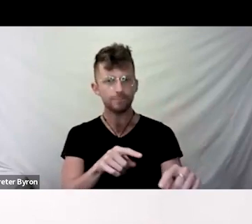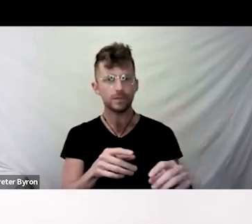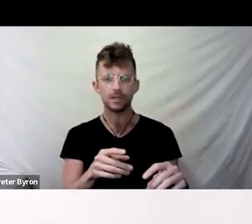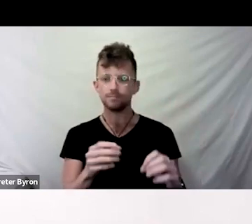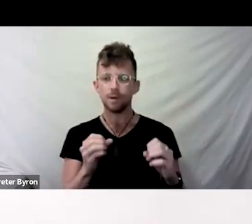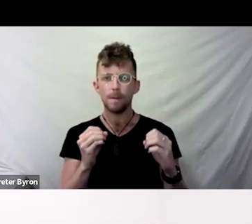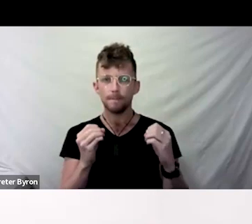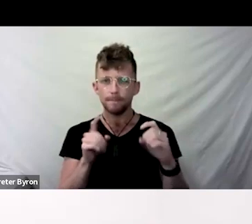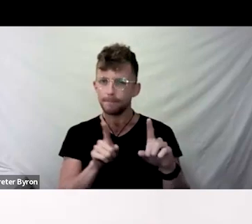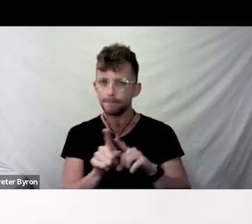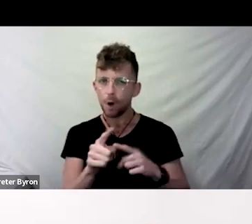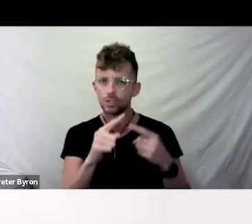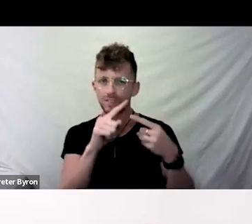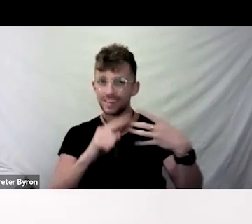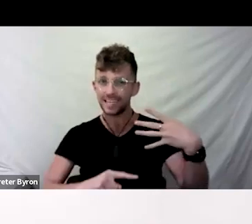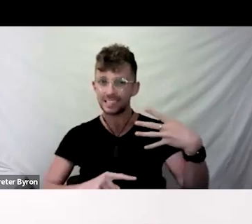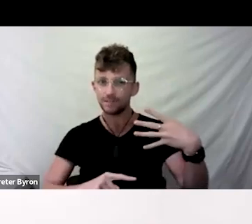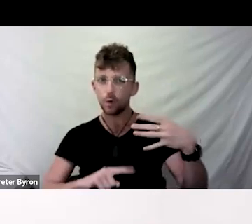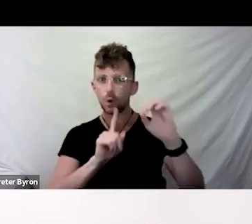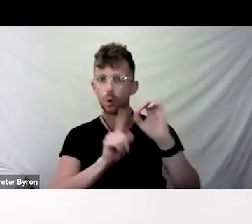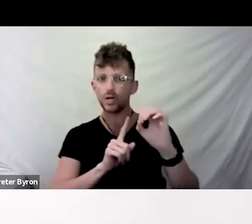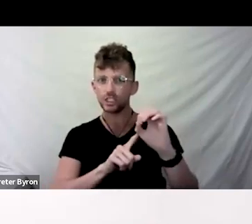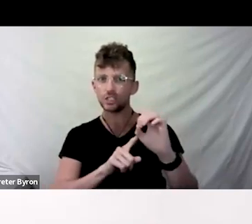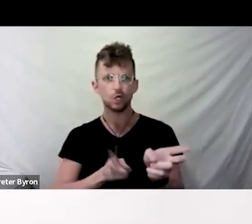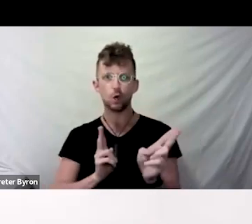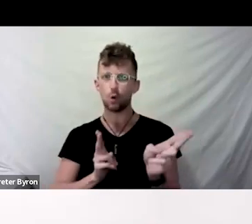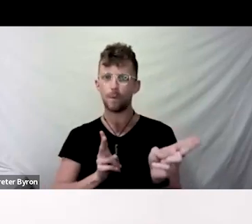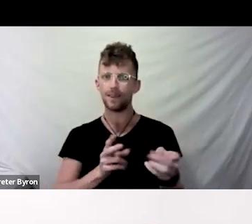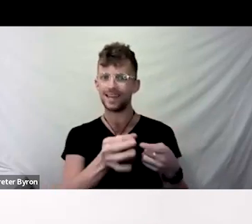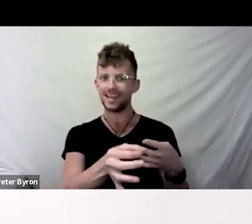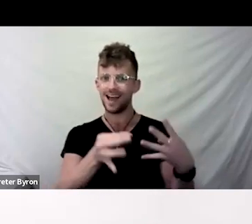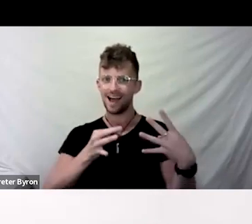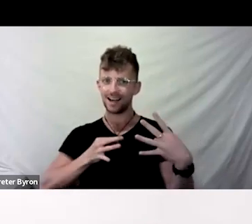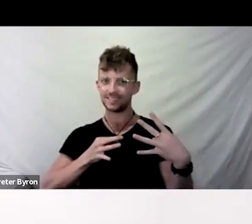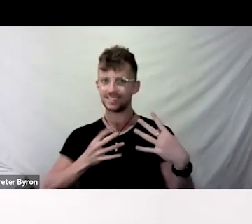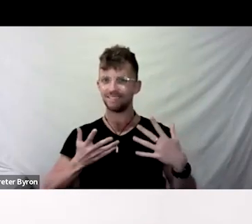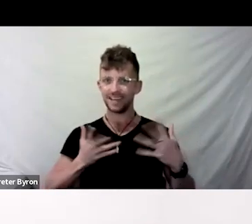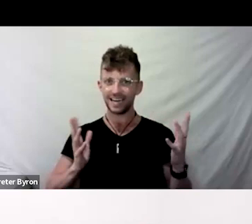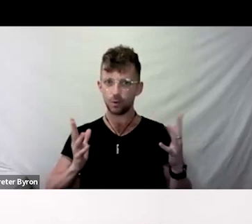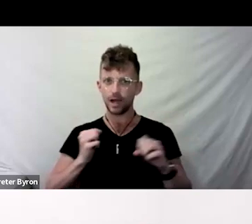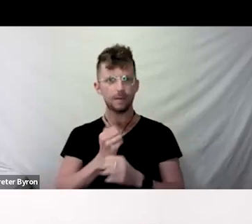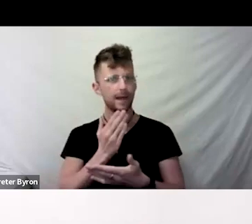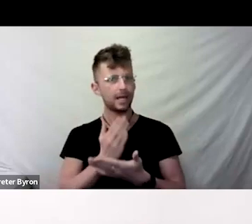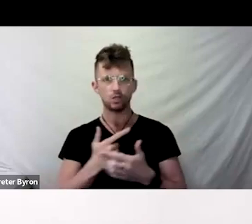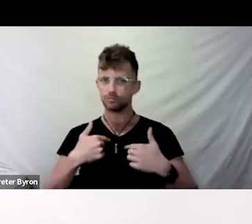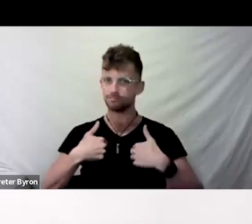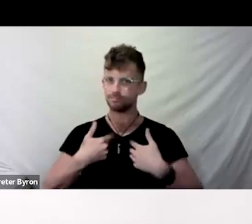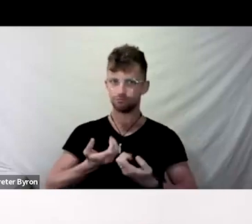to make sure you are getting the most out of your support, and whilst they can sound like a lot,